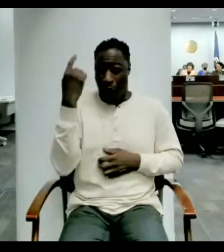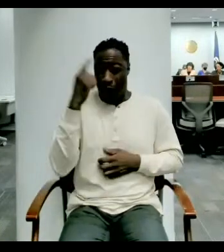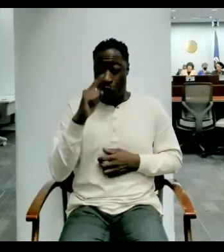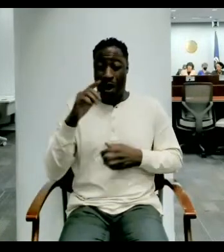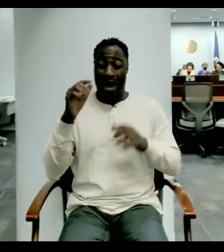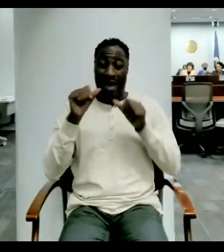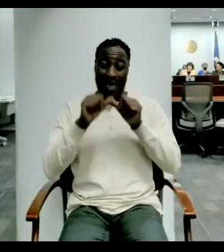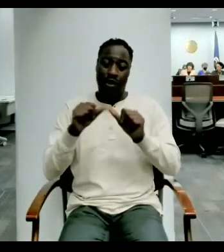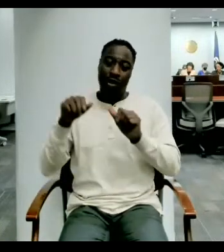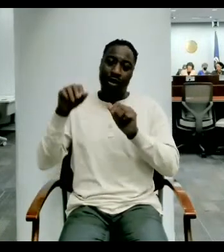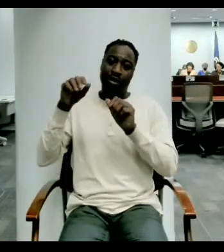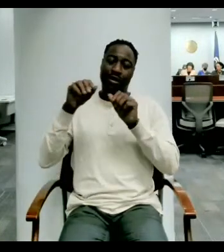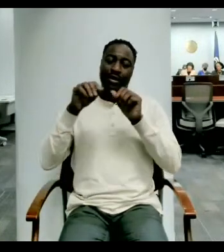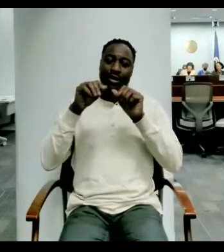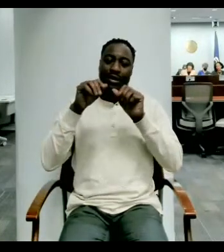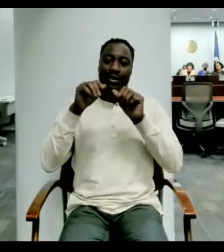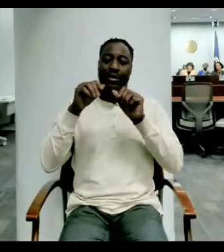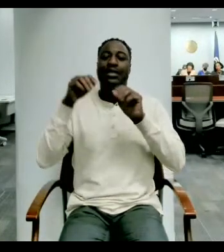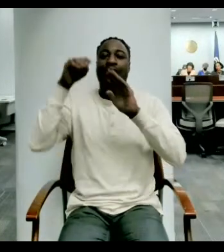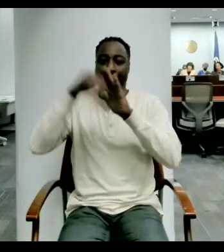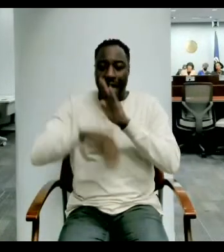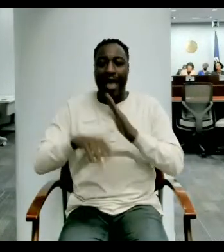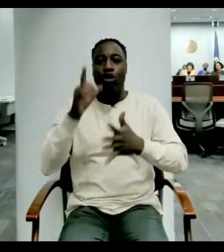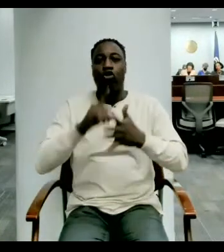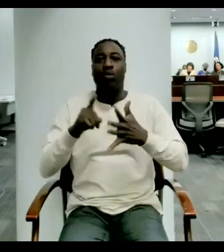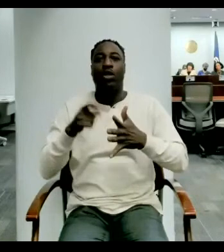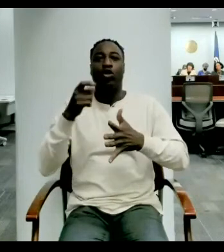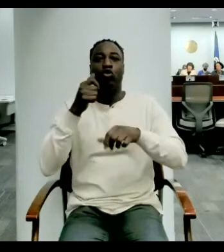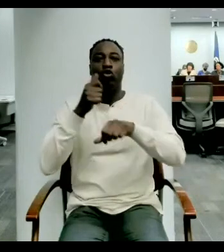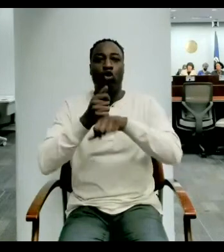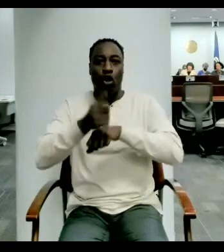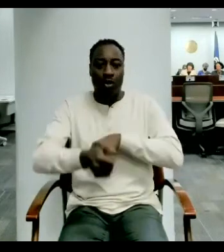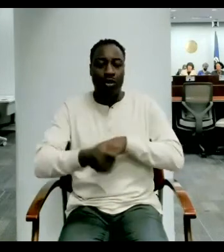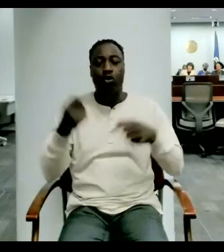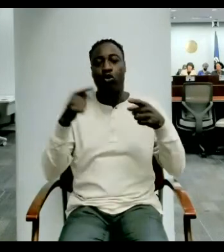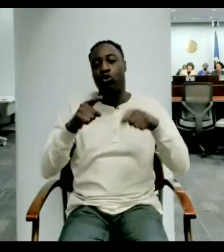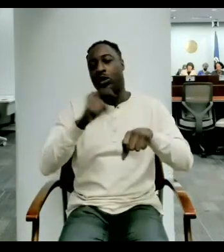of discrimination charges filed with the Commission. During times when workplaces